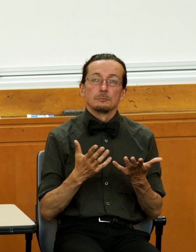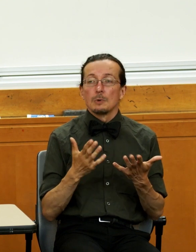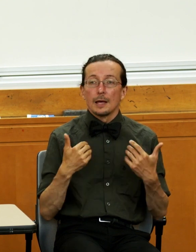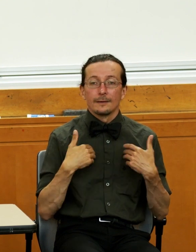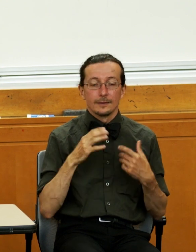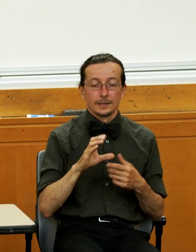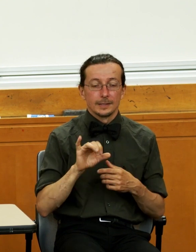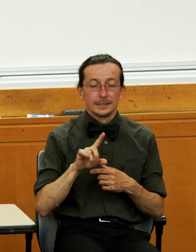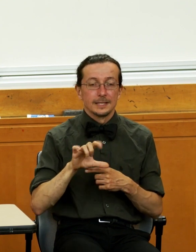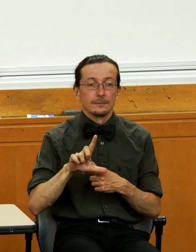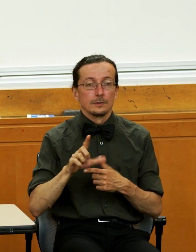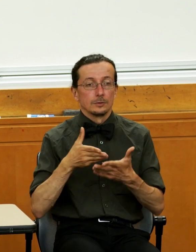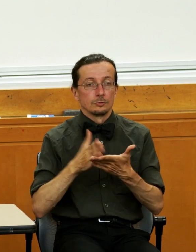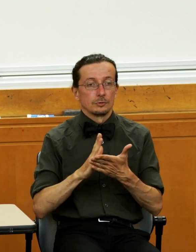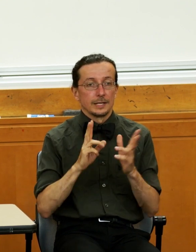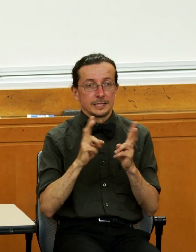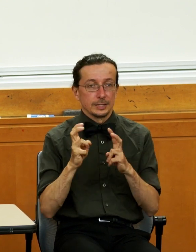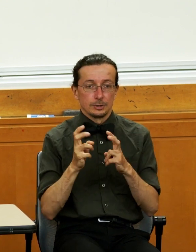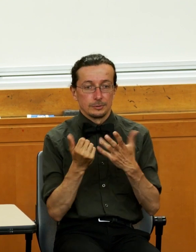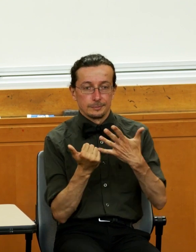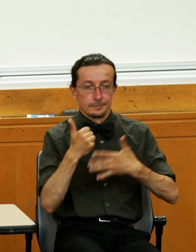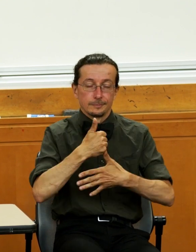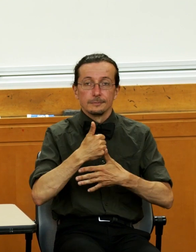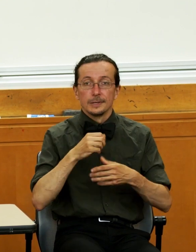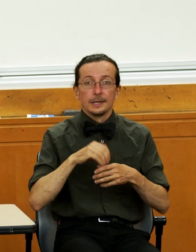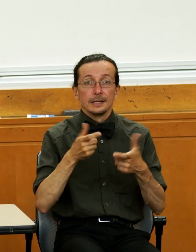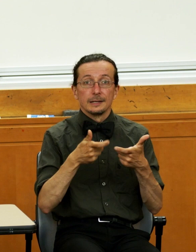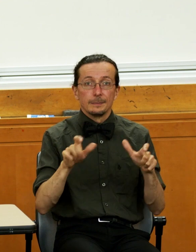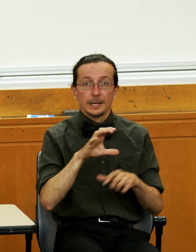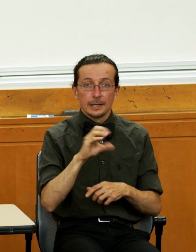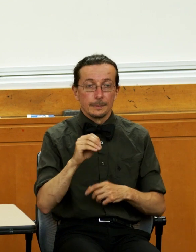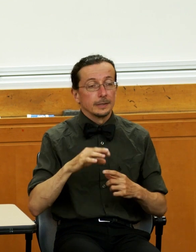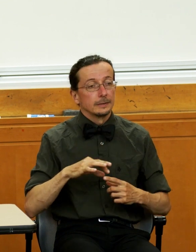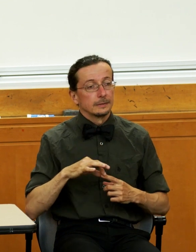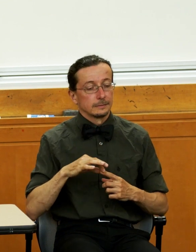issues, number one, when you're in a large company, especially a company that's known,